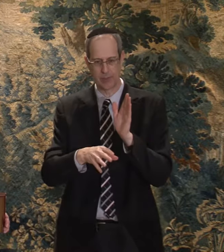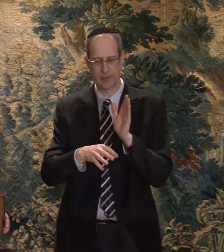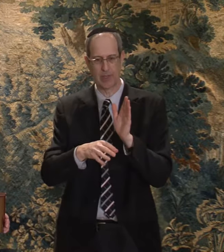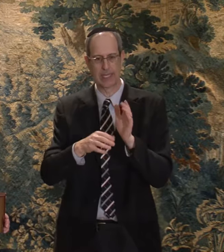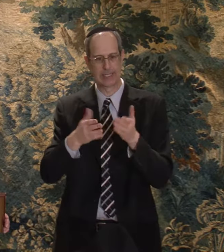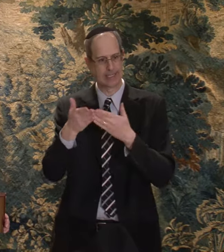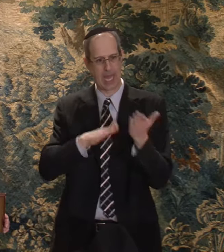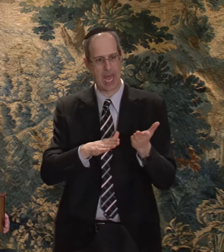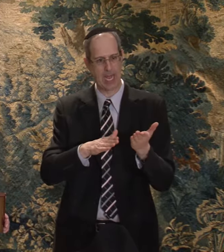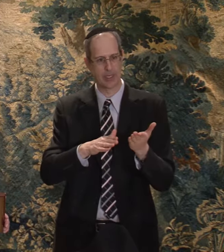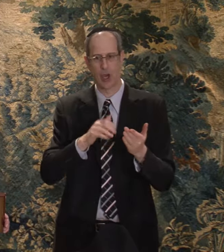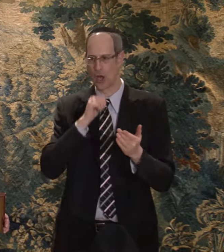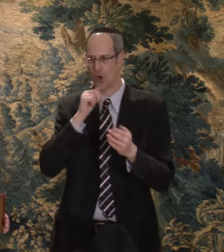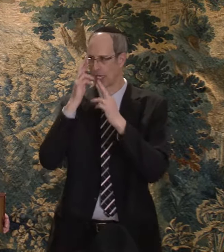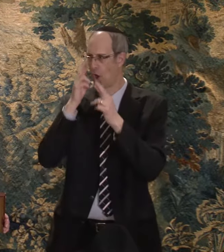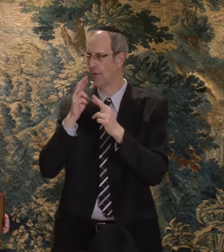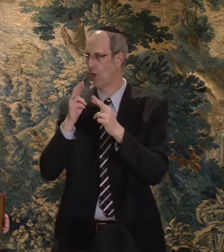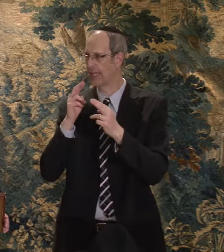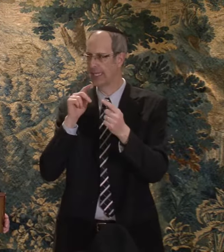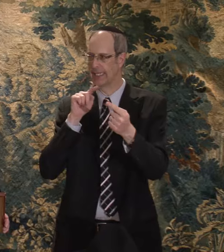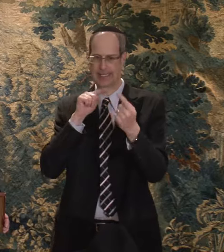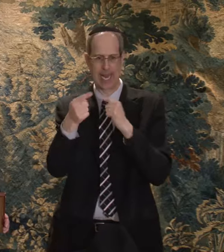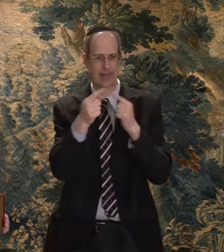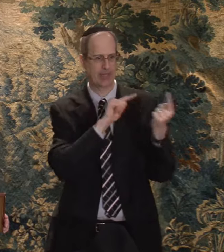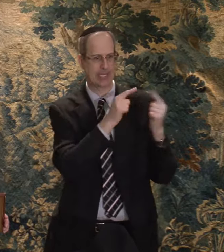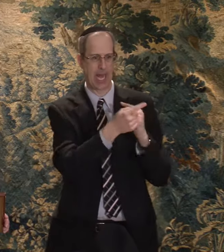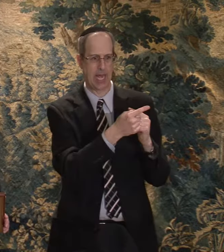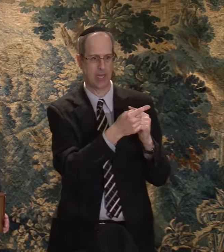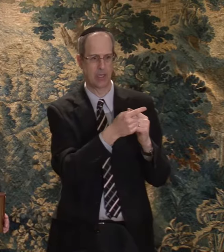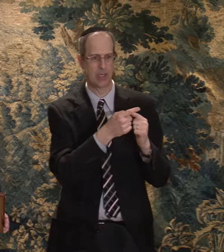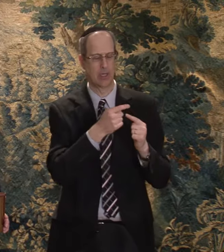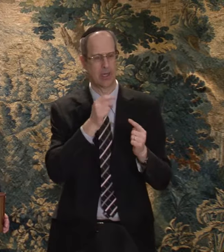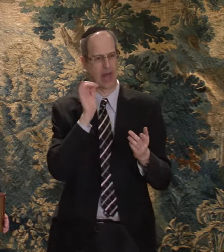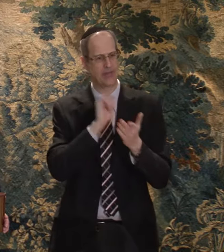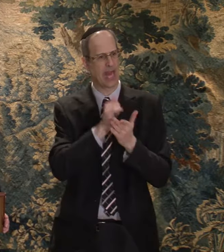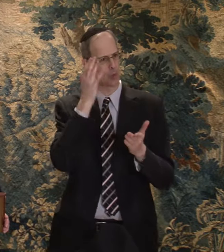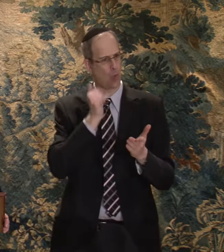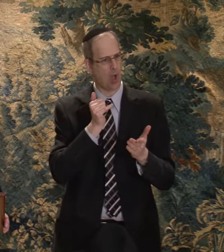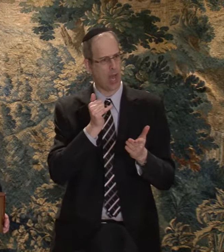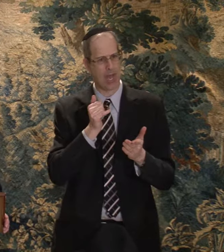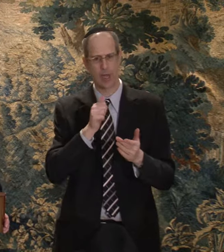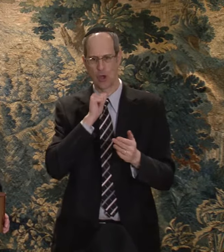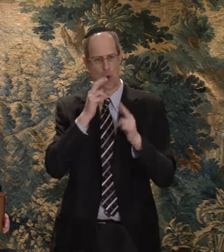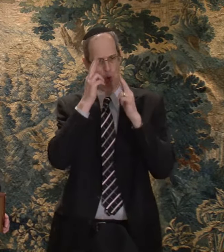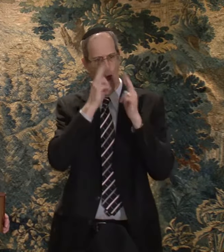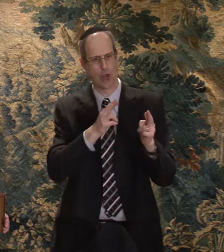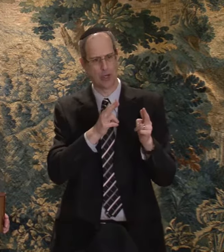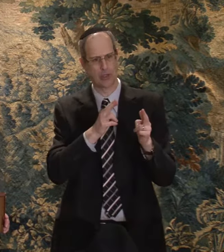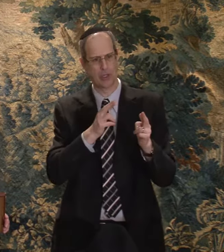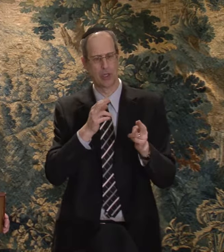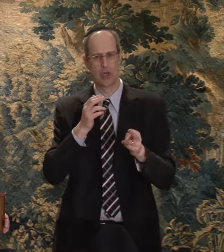give covered zebras air is that a reason to die because they didn't give honor one to the other wisdom me that connected me that everything that a sham